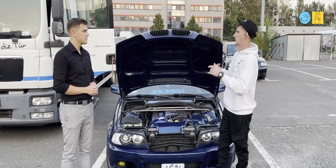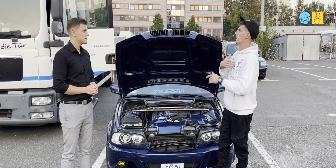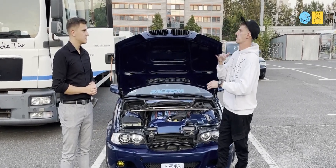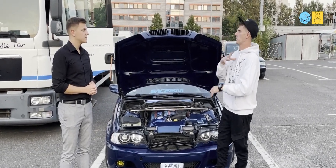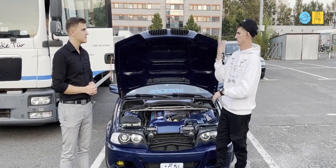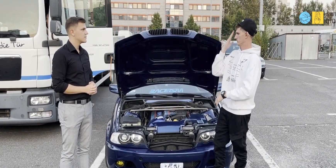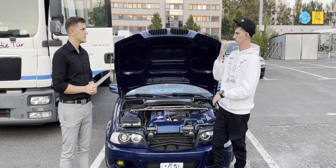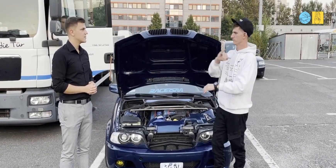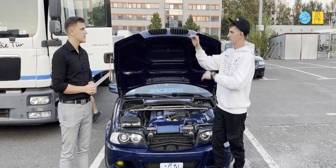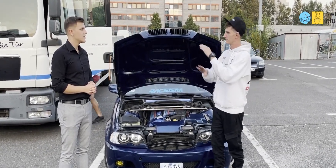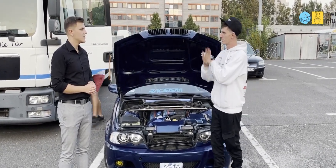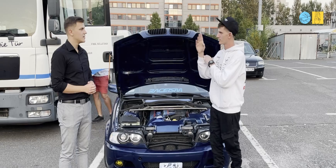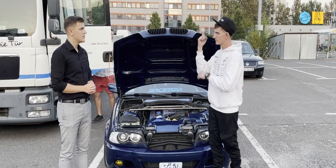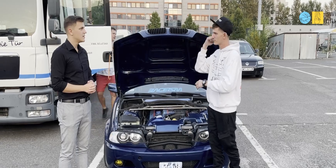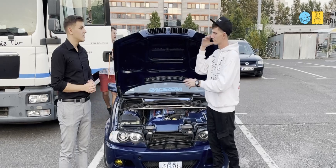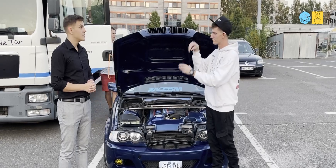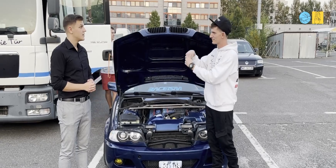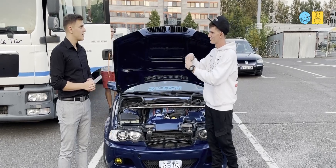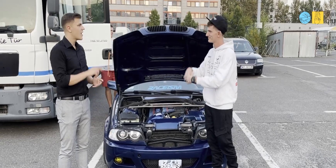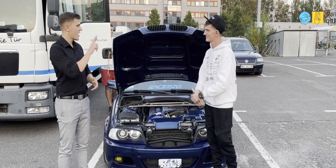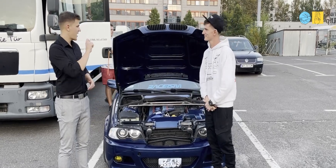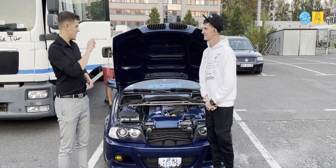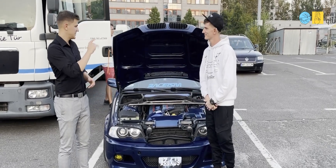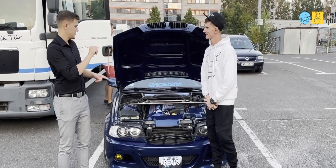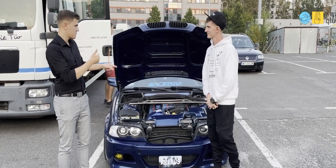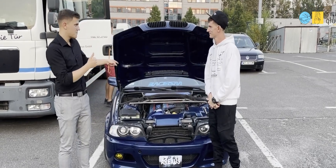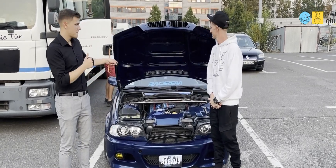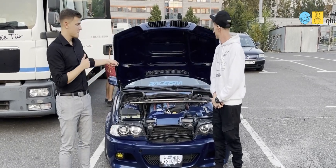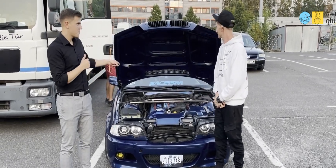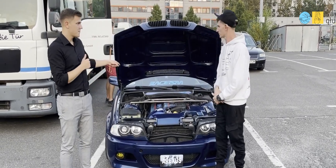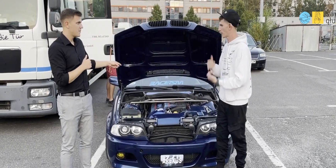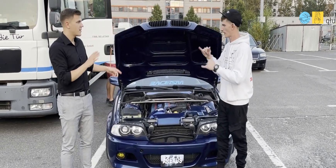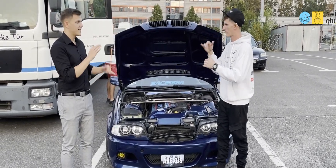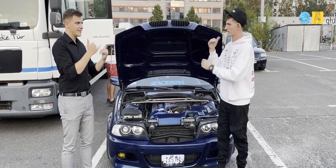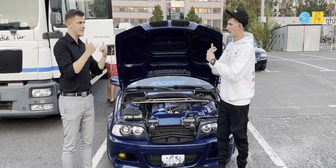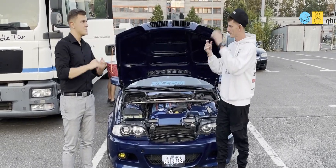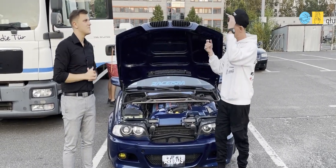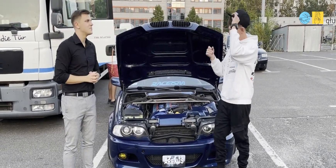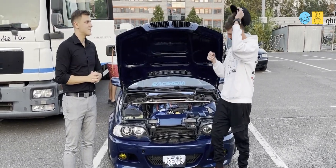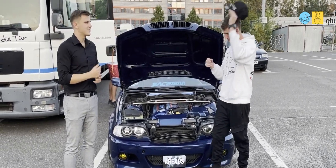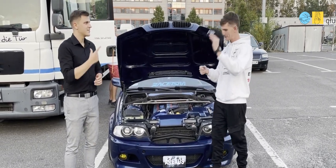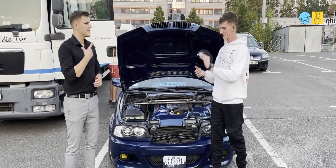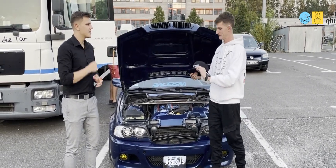Recently, I also took part in a rally... [K] Raceism? [G] No, no...